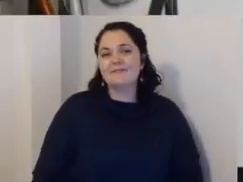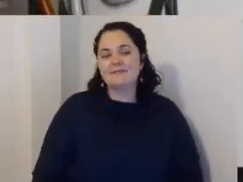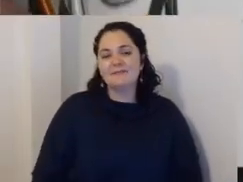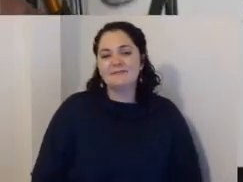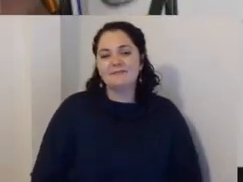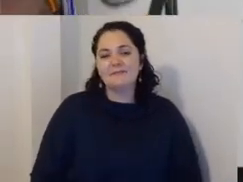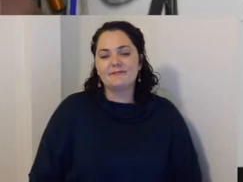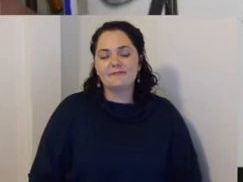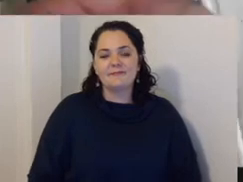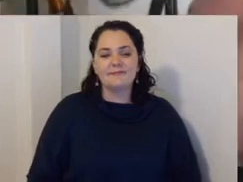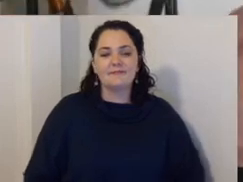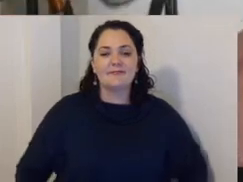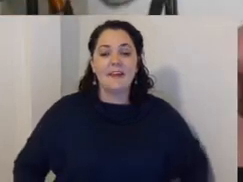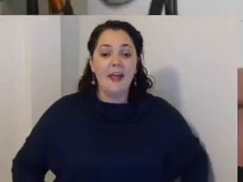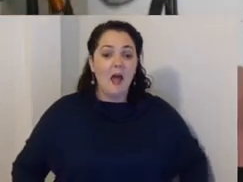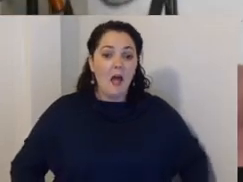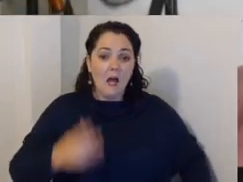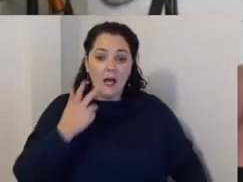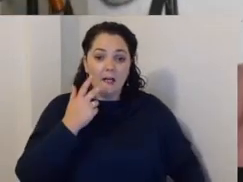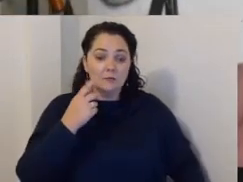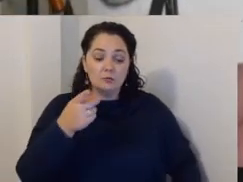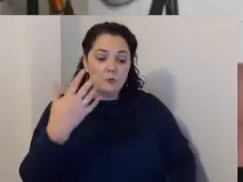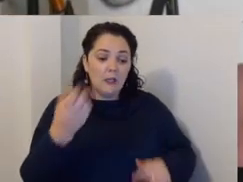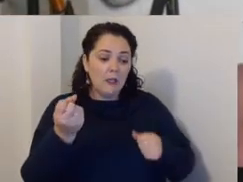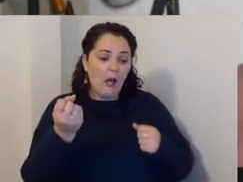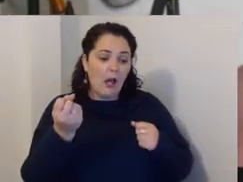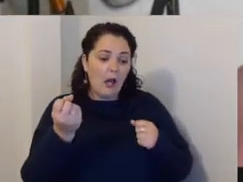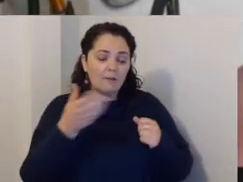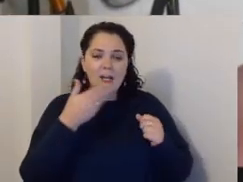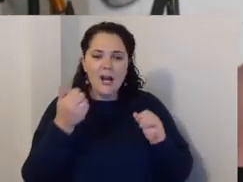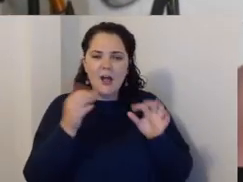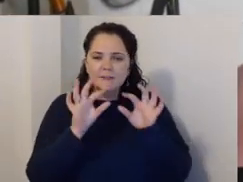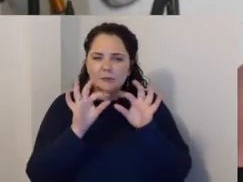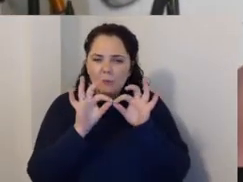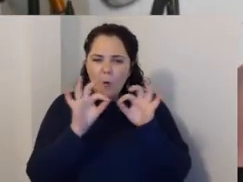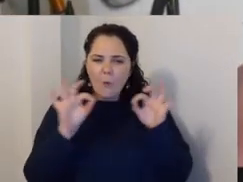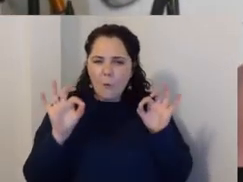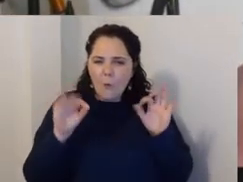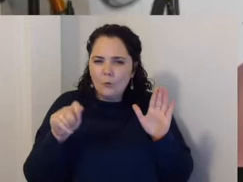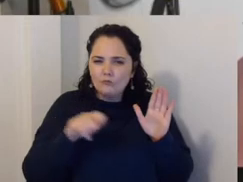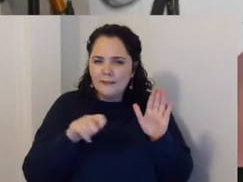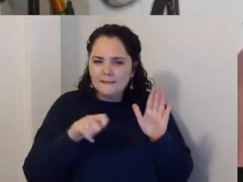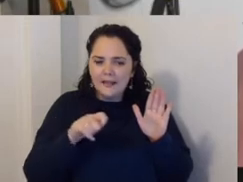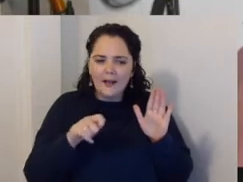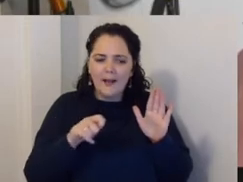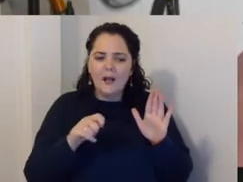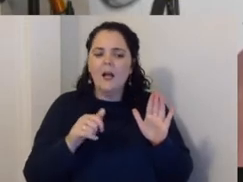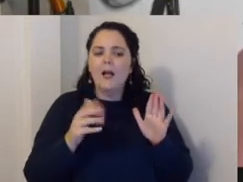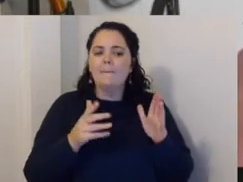you have a um a nice uh stick style eraser a nice small sharp eraser like that it gives you some